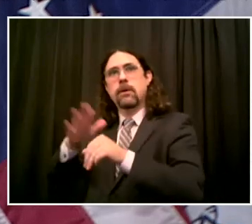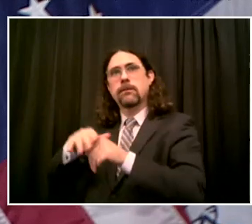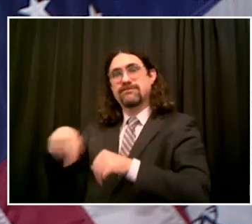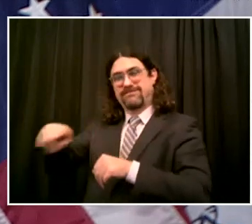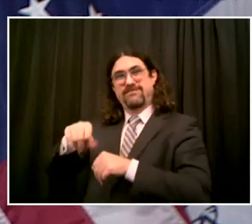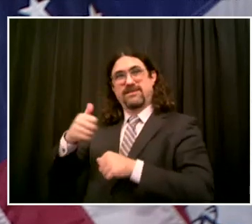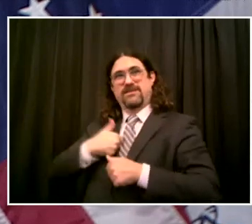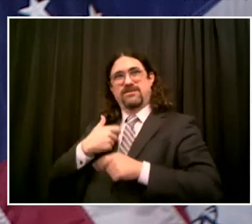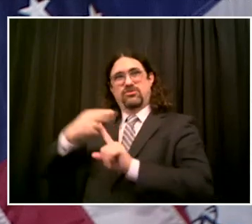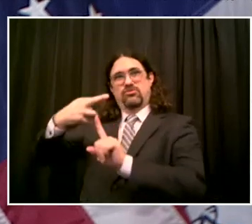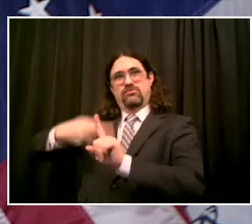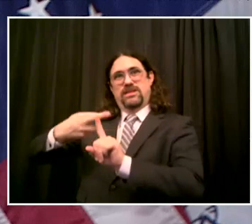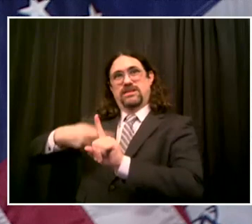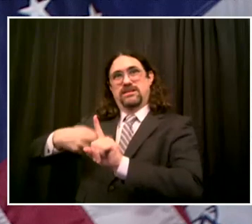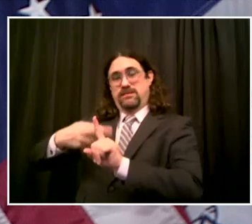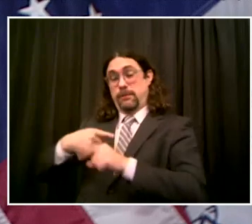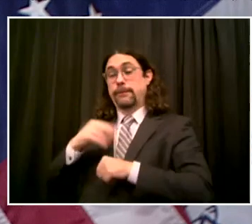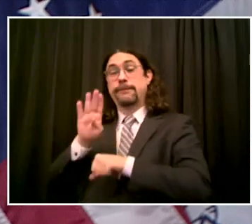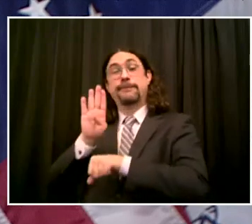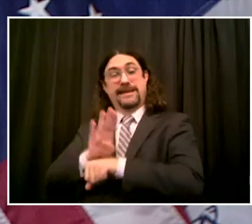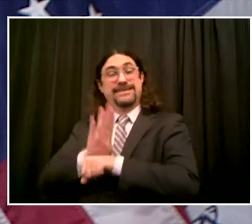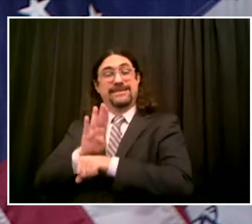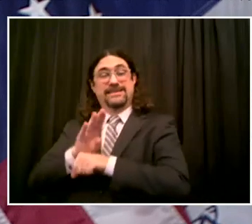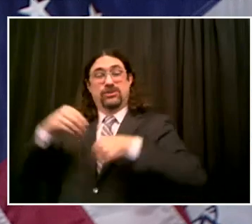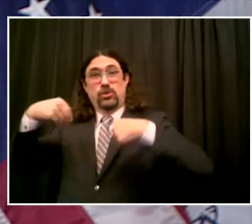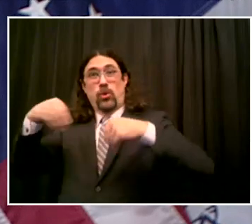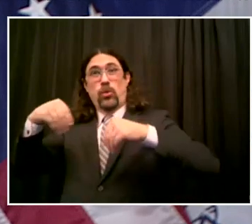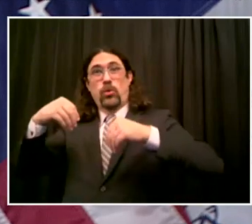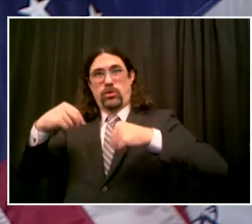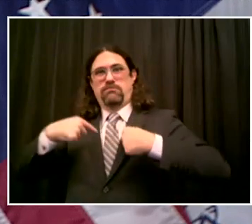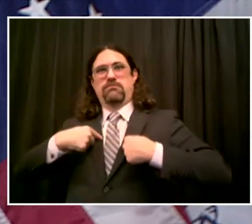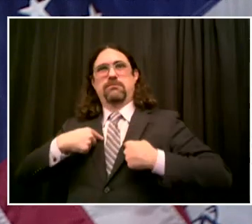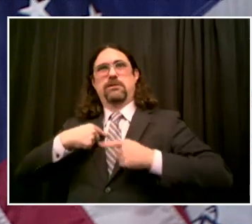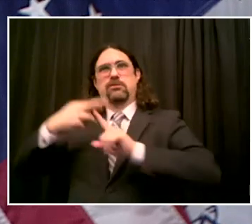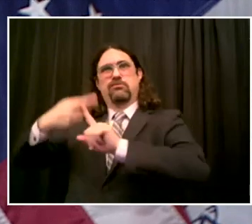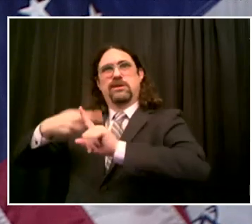COMMERICAL TENANT BASED ON THEIR STUSAT A AS COVID-19 IMPACTED